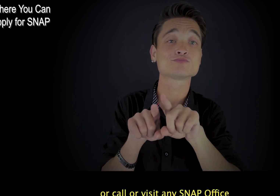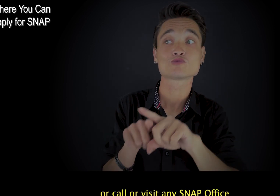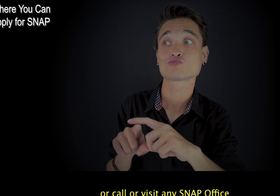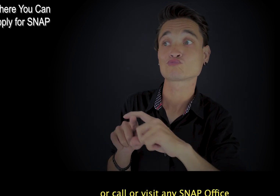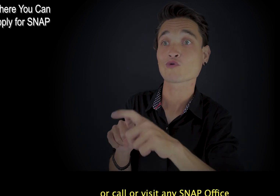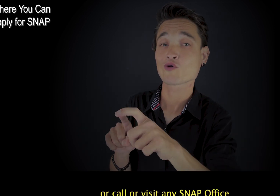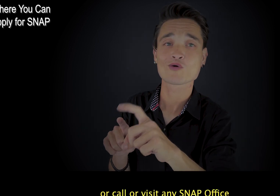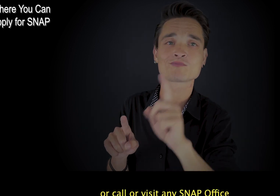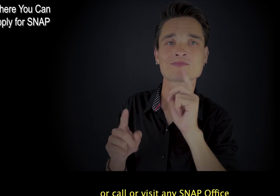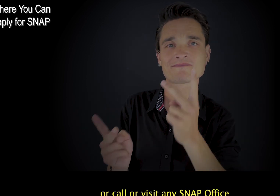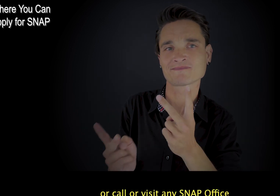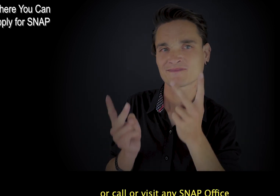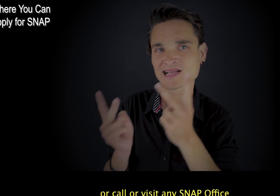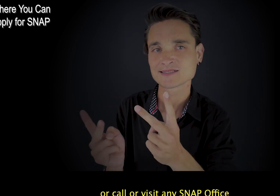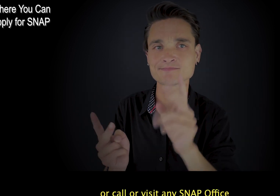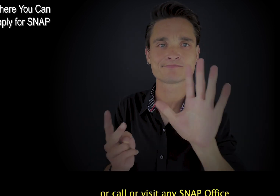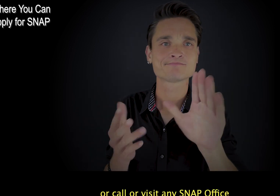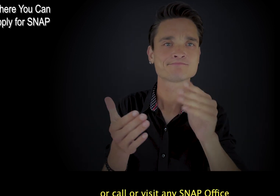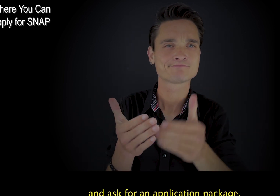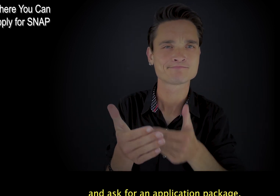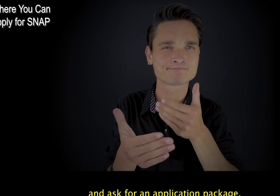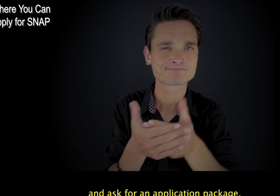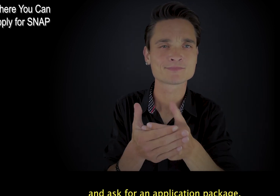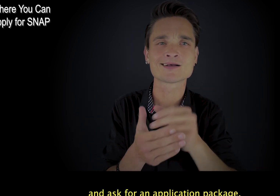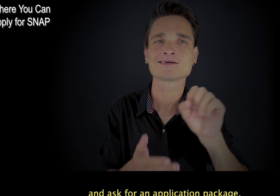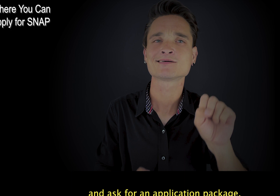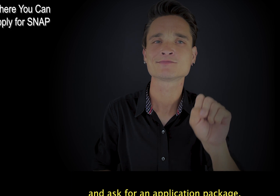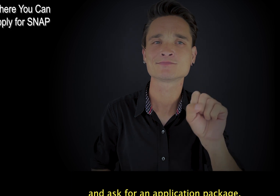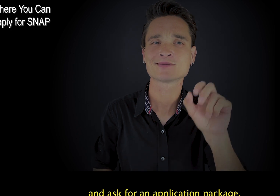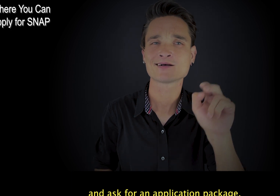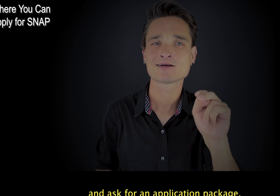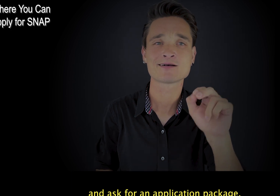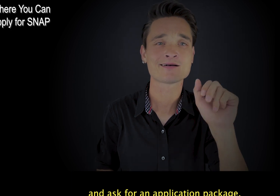or call or visit any SNAP Office and ask for an application package.